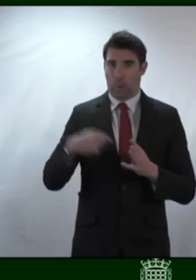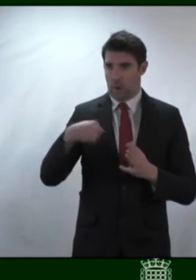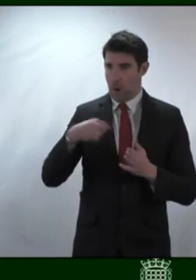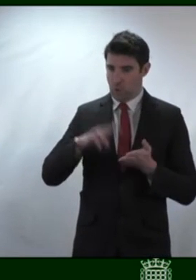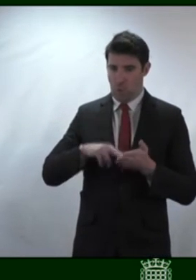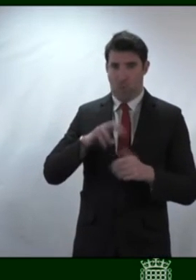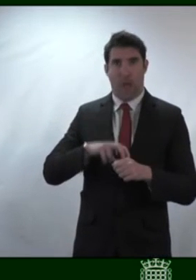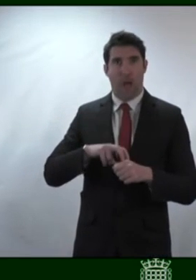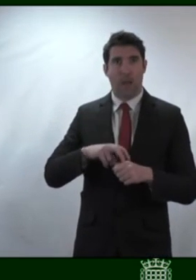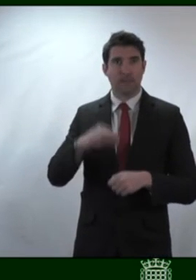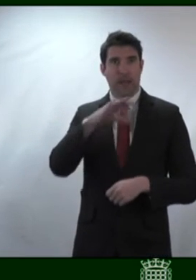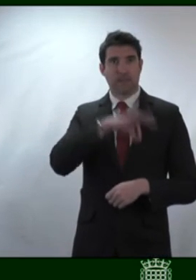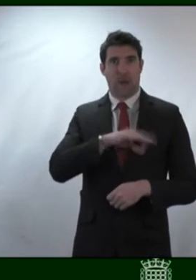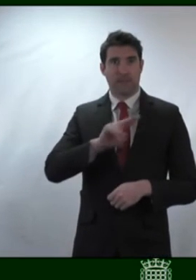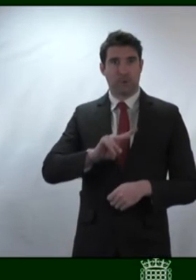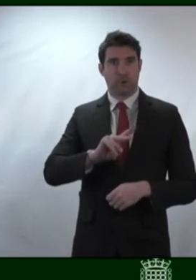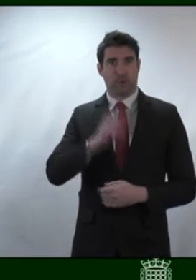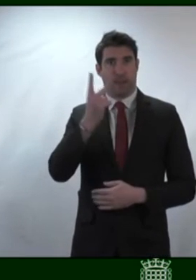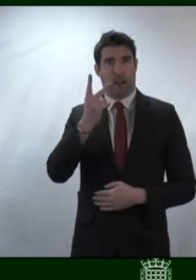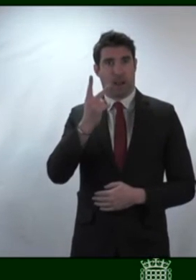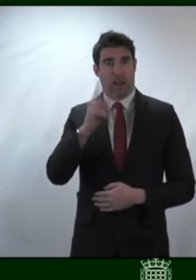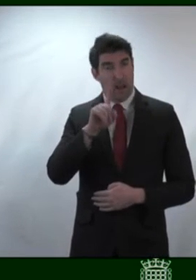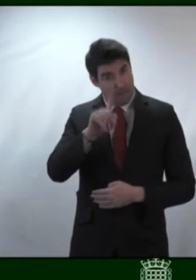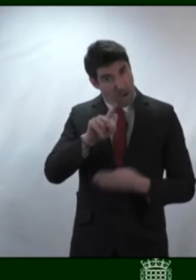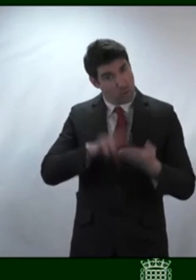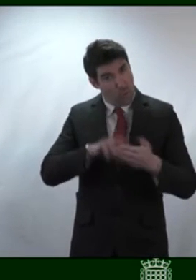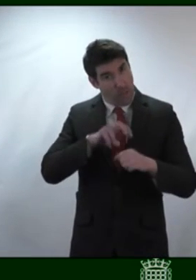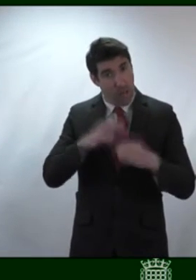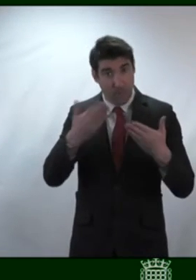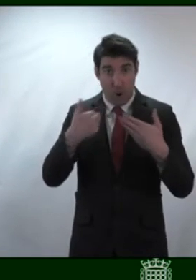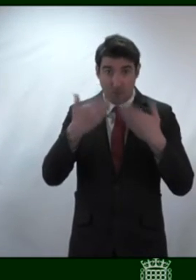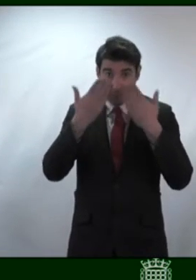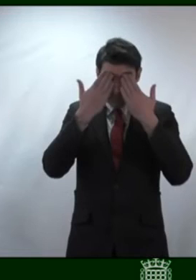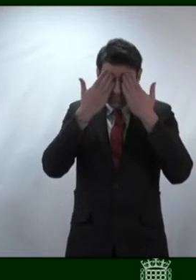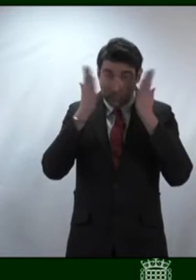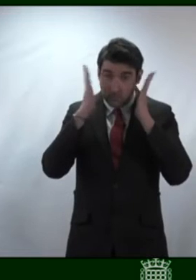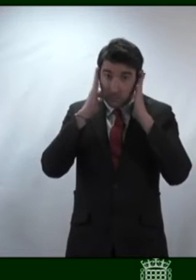for that in those talks? >> The Prime